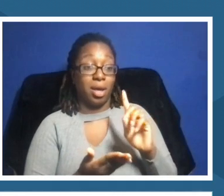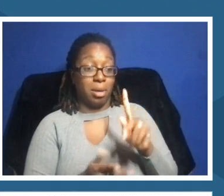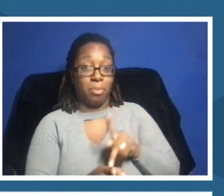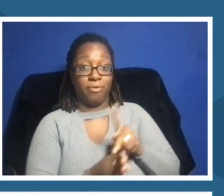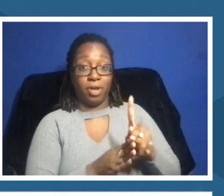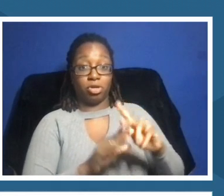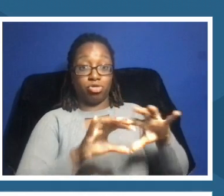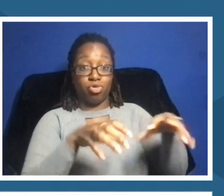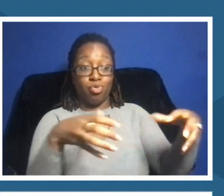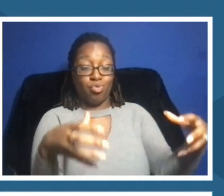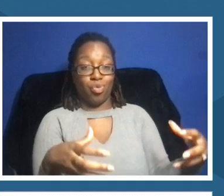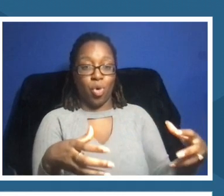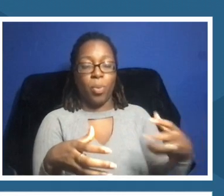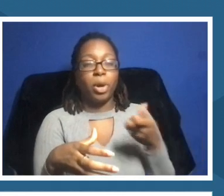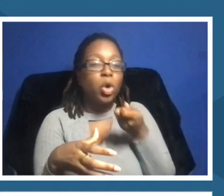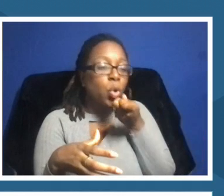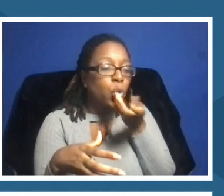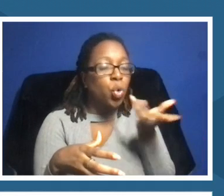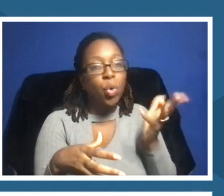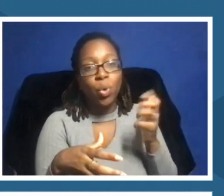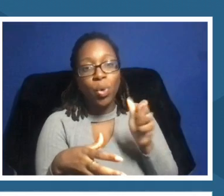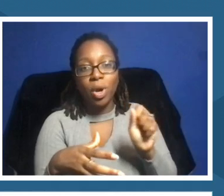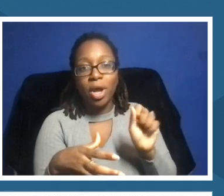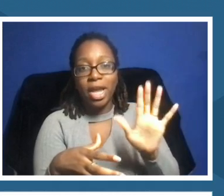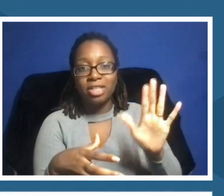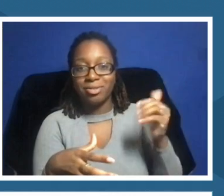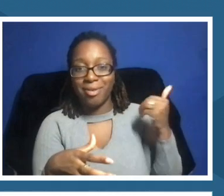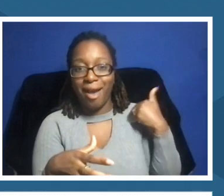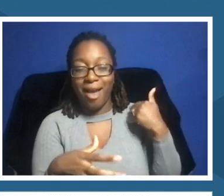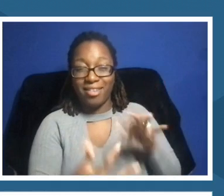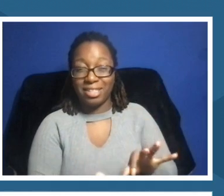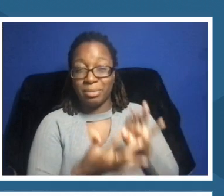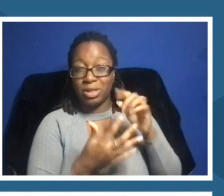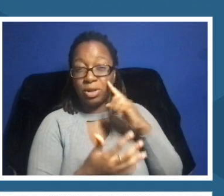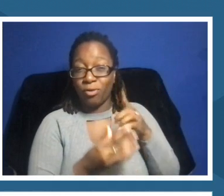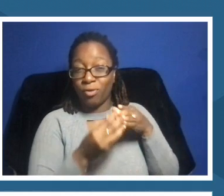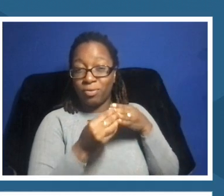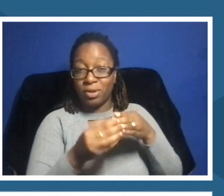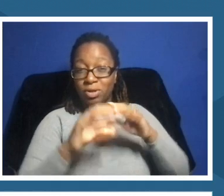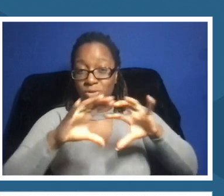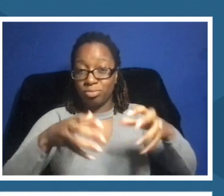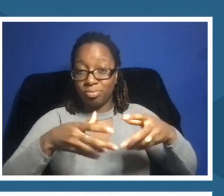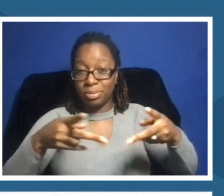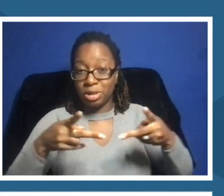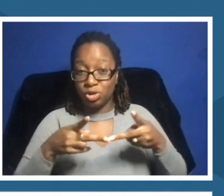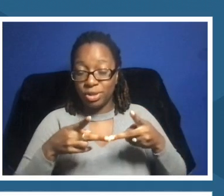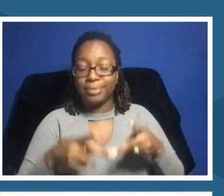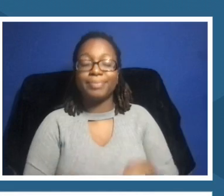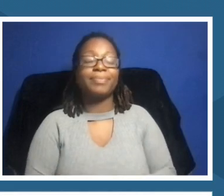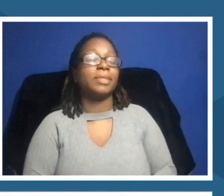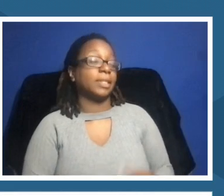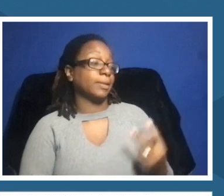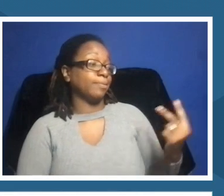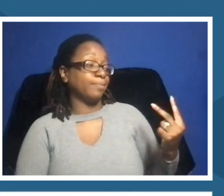managerial leadership positions and so in this excerpt secreta and i are